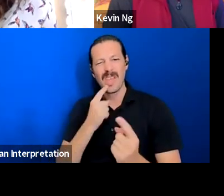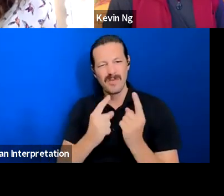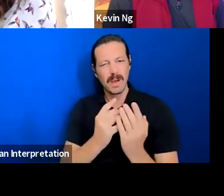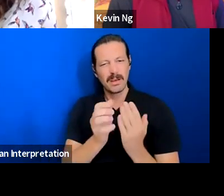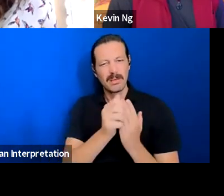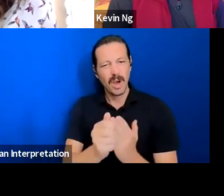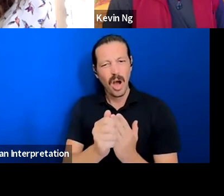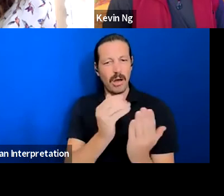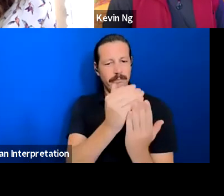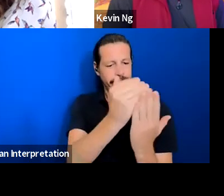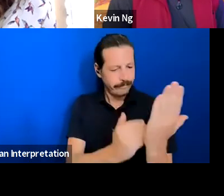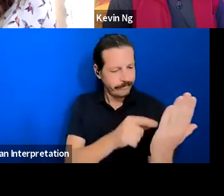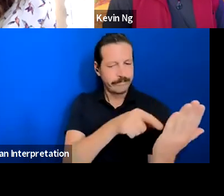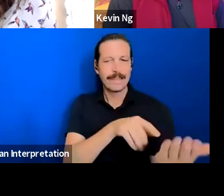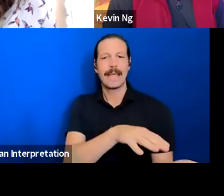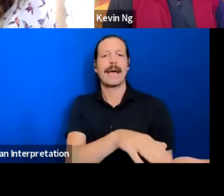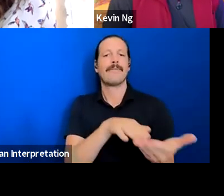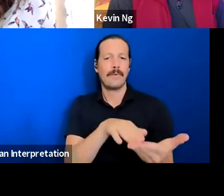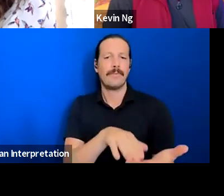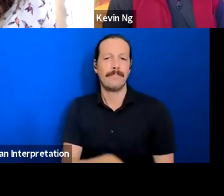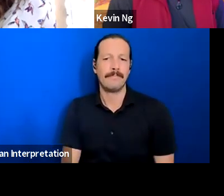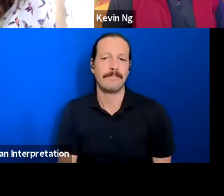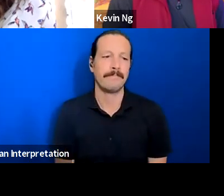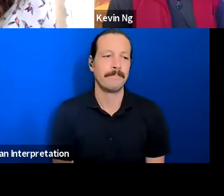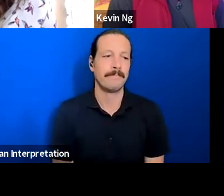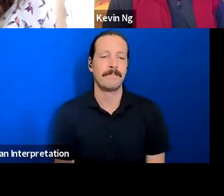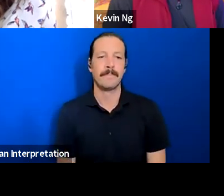when you are doing your initial assessments on your own at home with your computer,